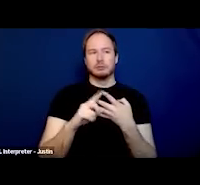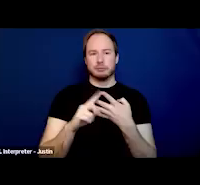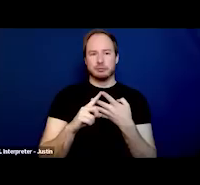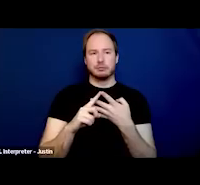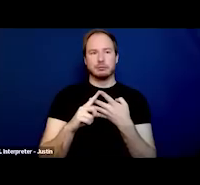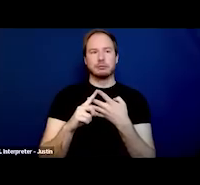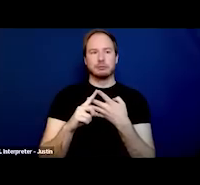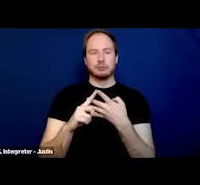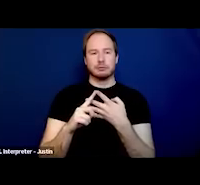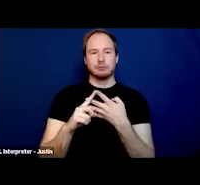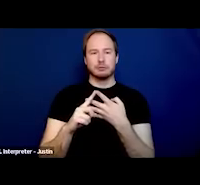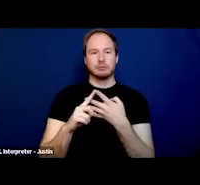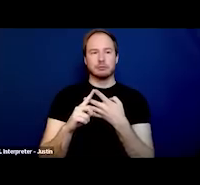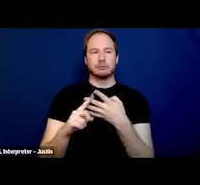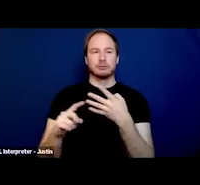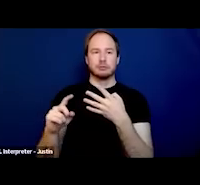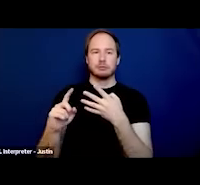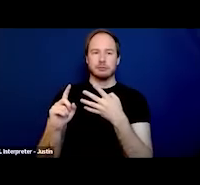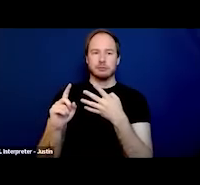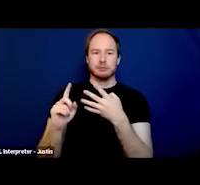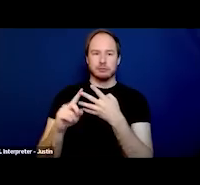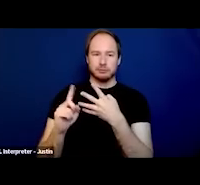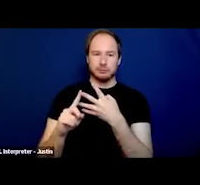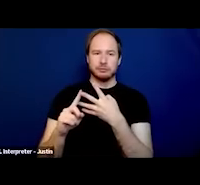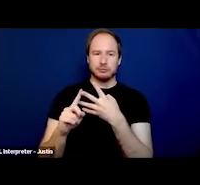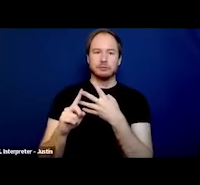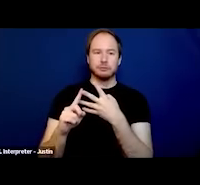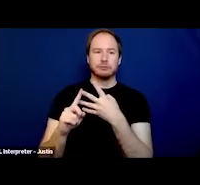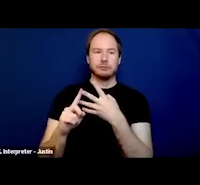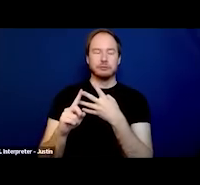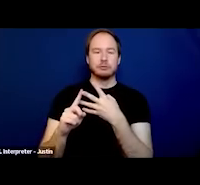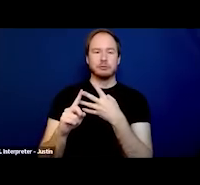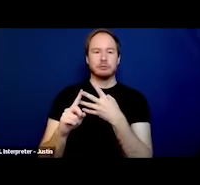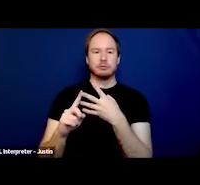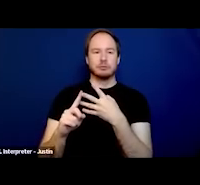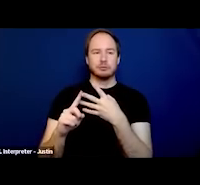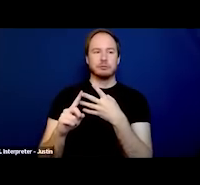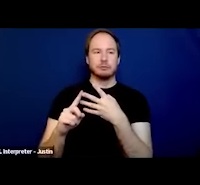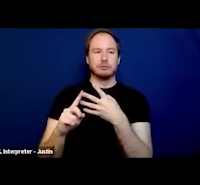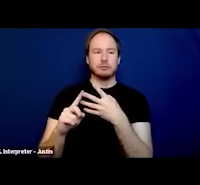individuals vulnerabilities, avoiding criminalization, recognizing and addressing